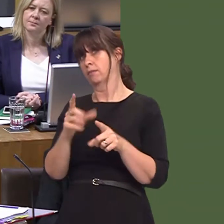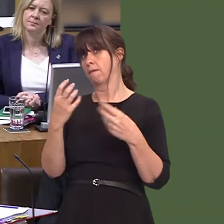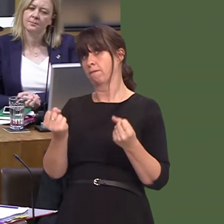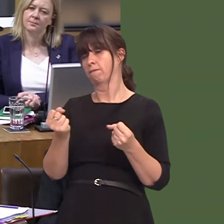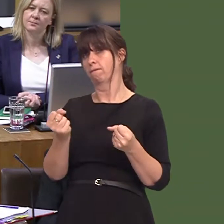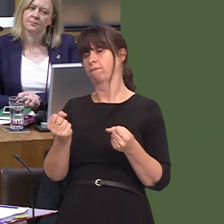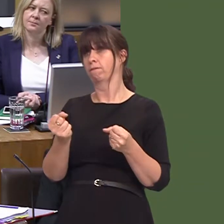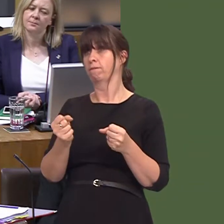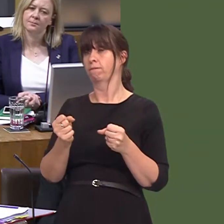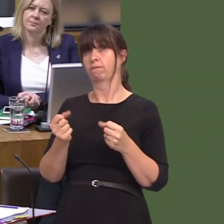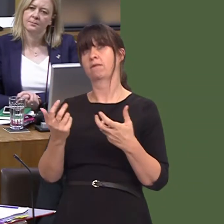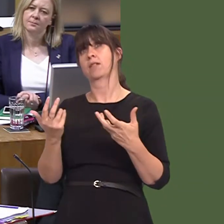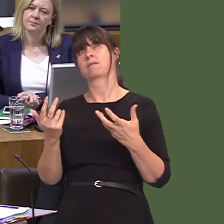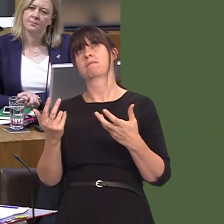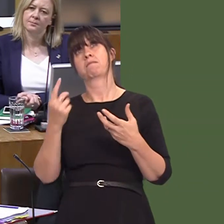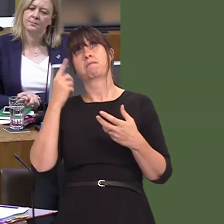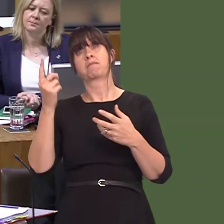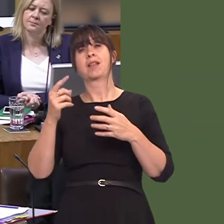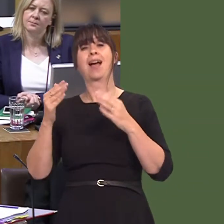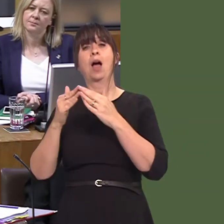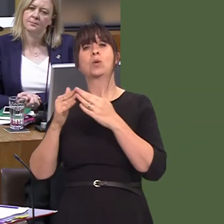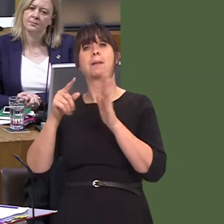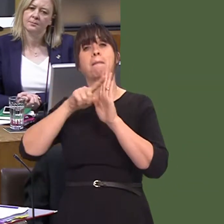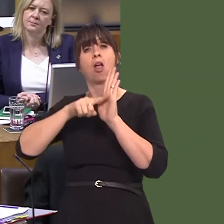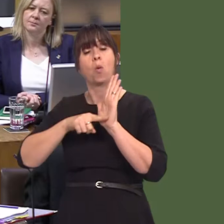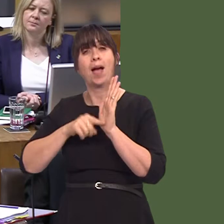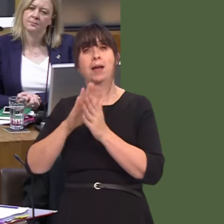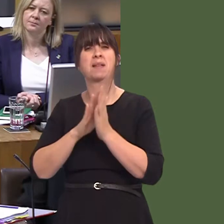of distinct approaches, which includes a housing pathway to help ex-service personnel, the